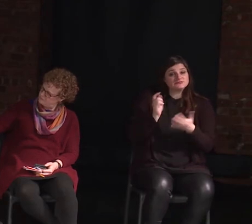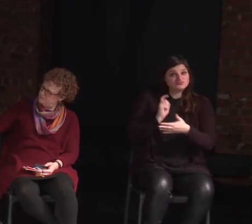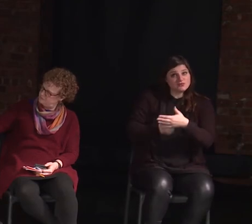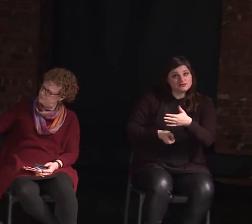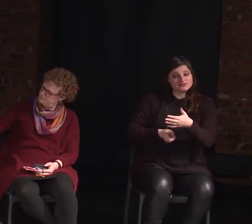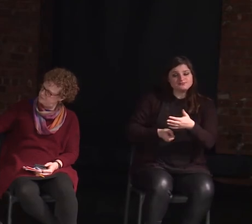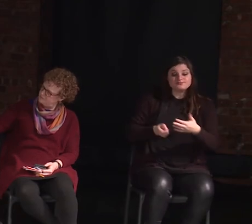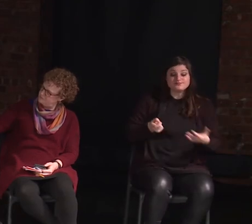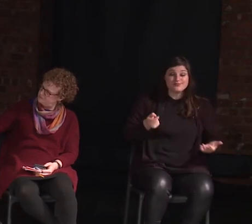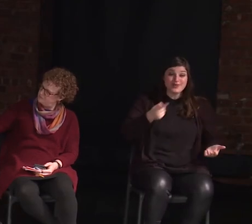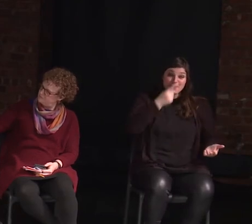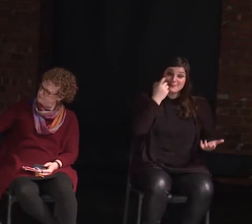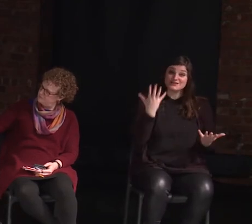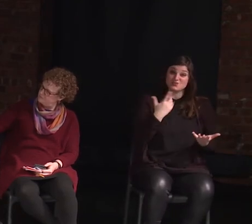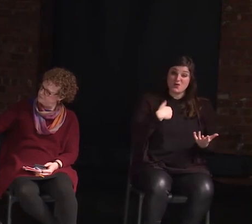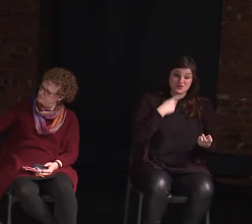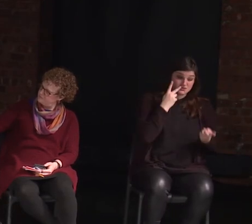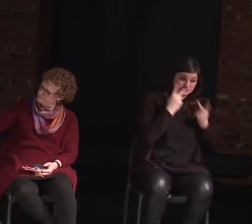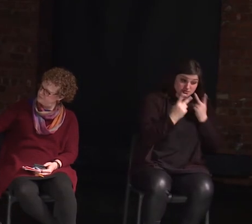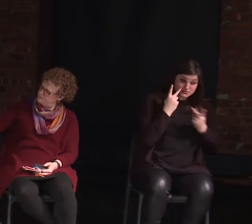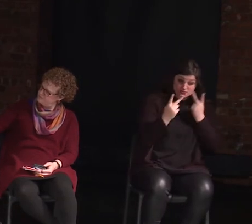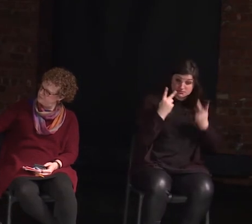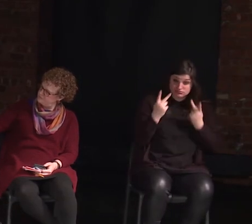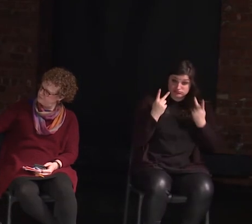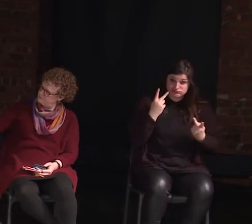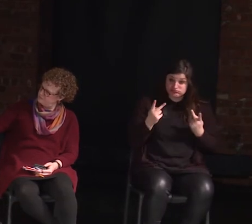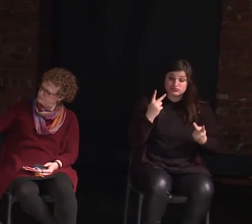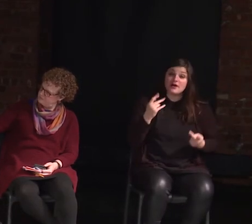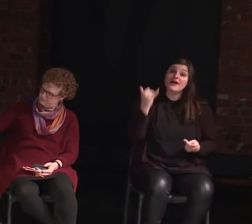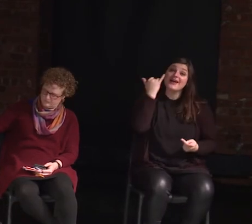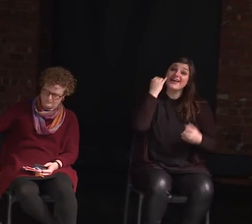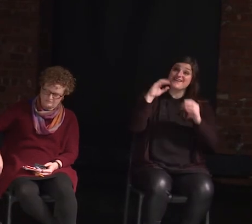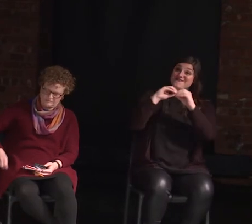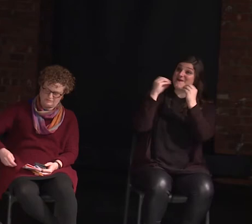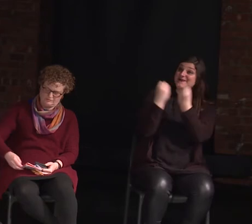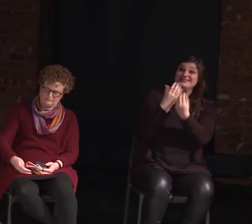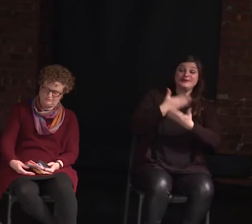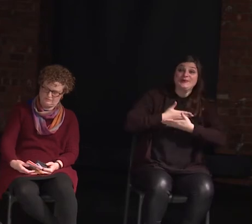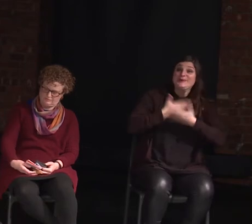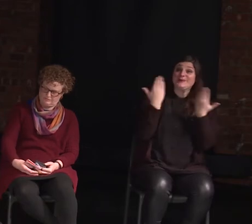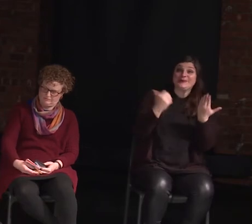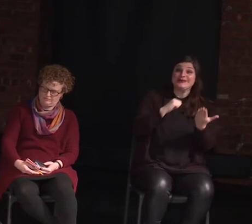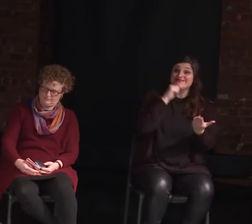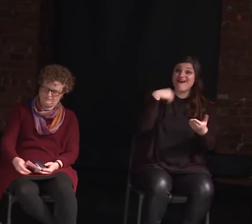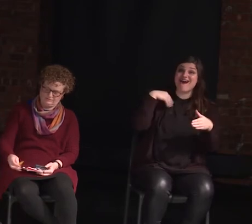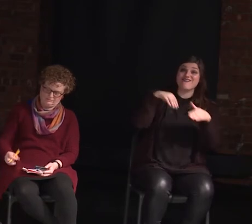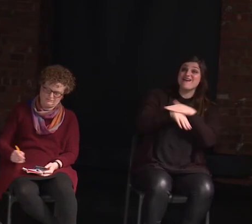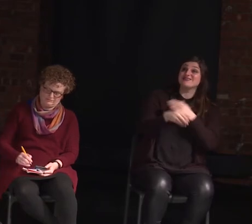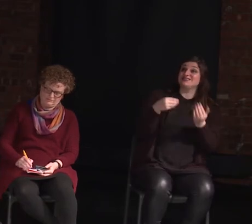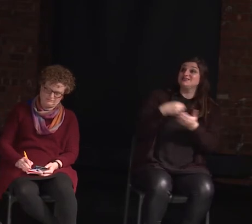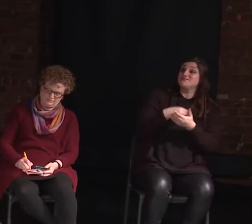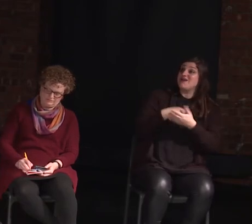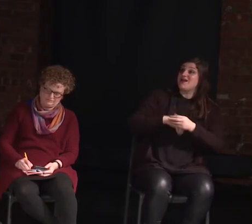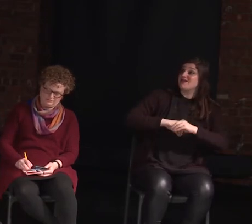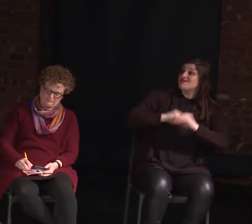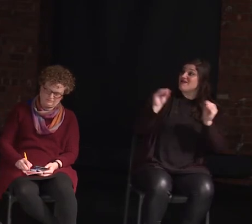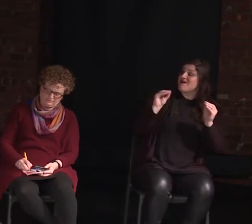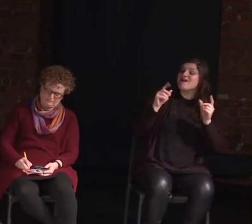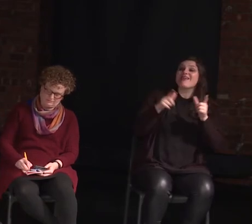have access to money as an organization, then you start under-reporting what you actually need to run.